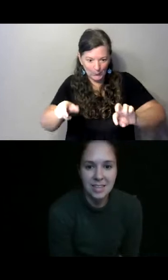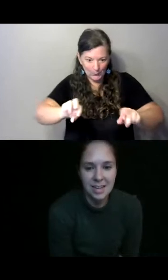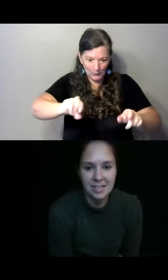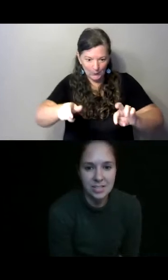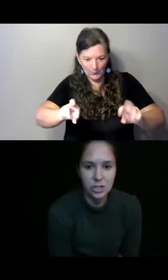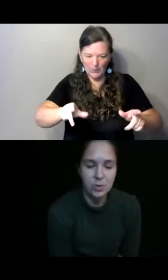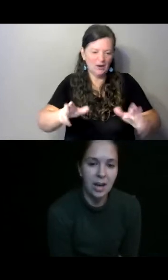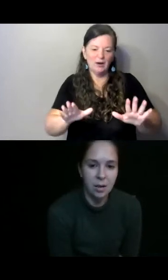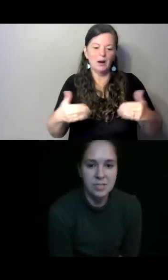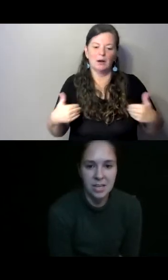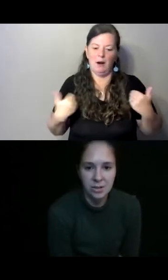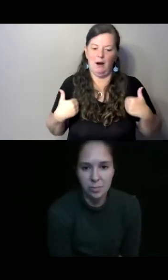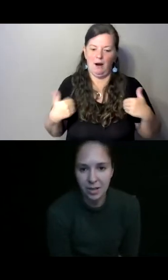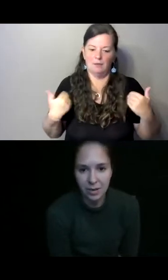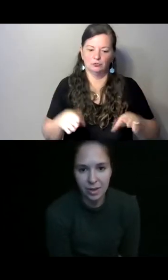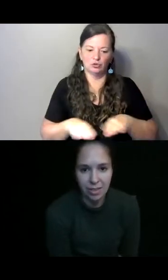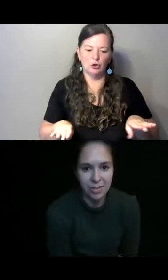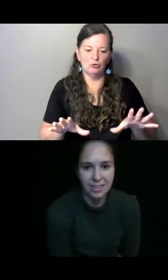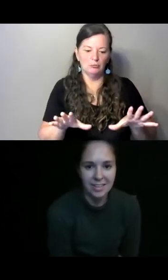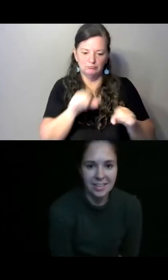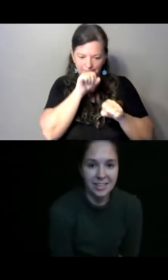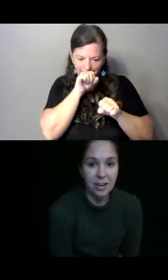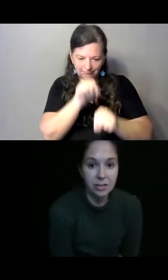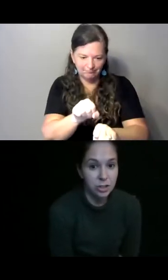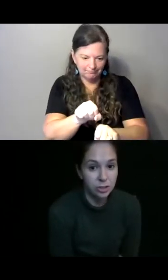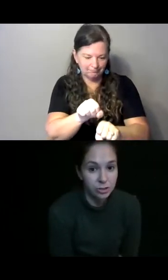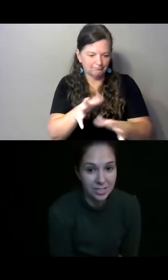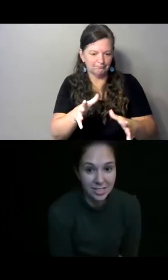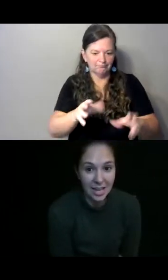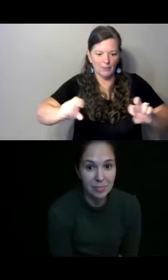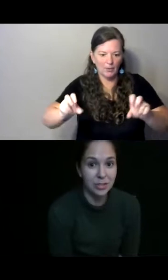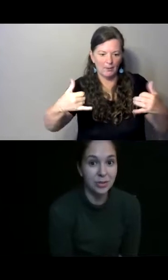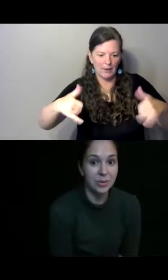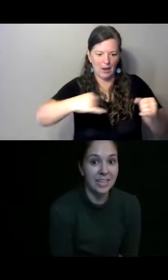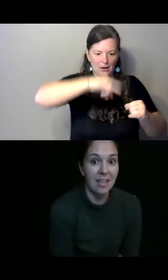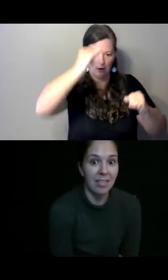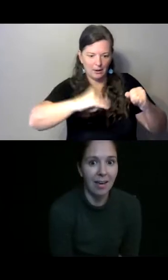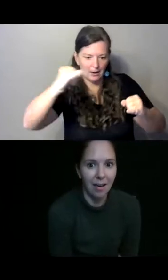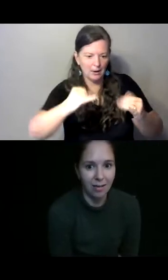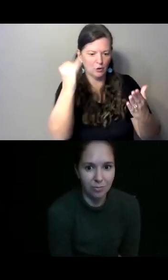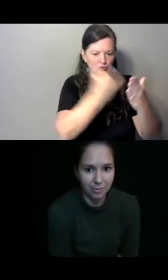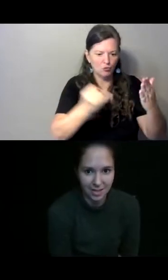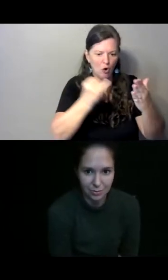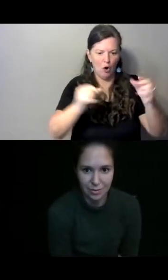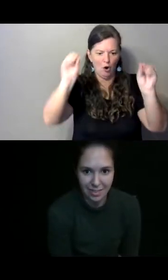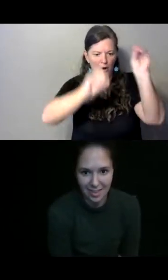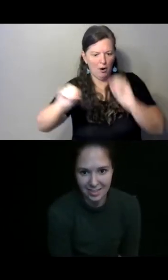that has the two knobs that you can play with. Young children absolutely love playing with that.